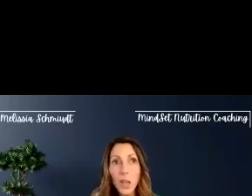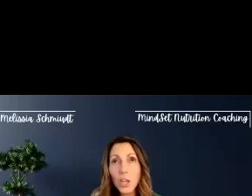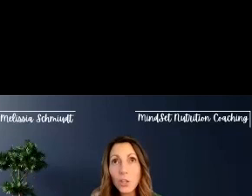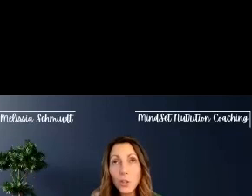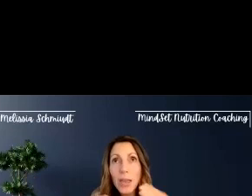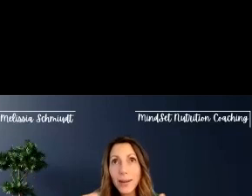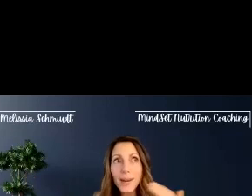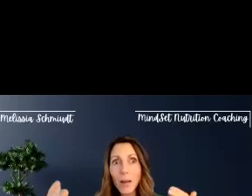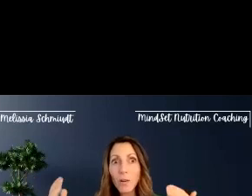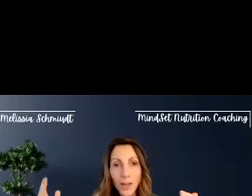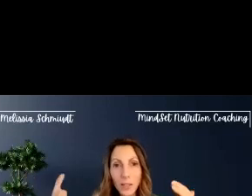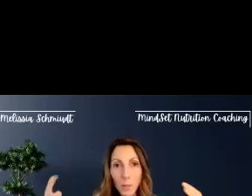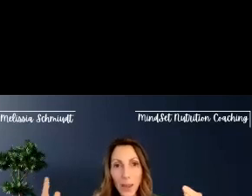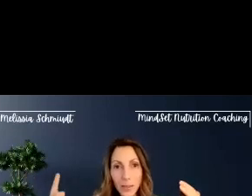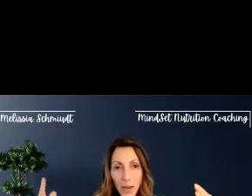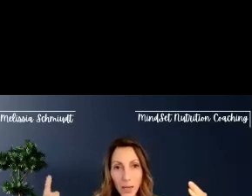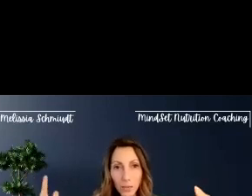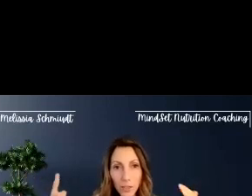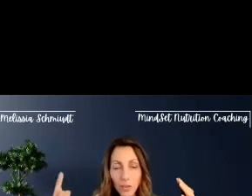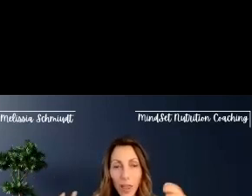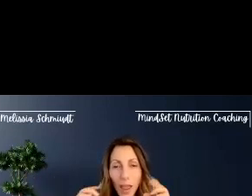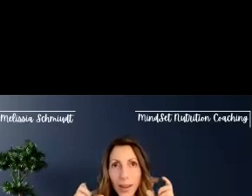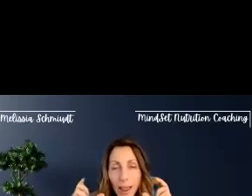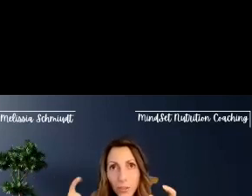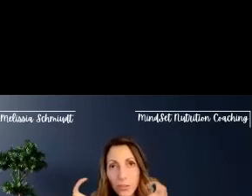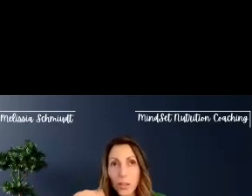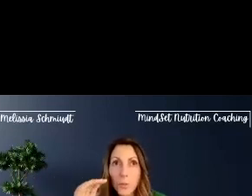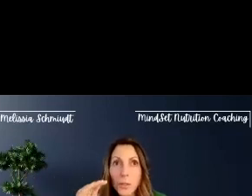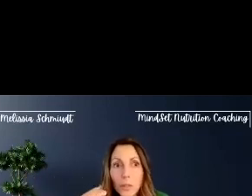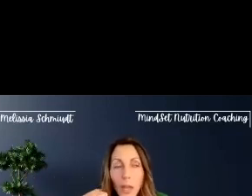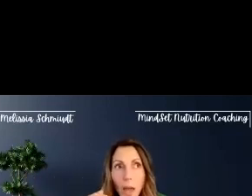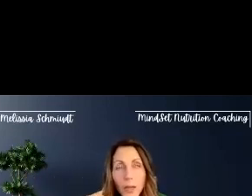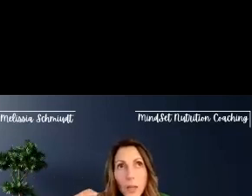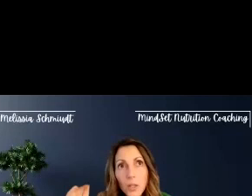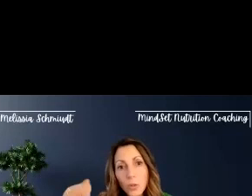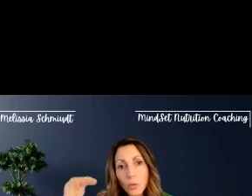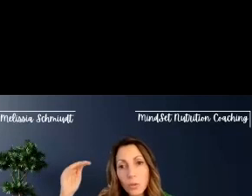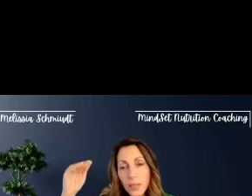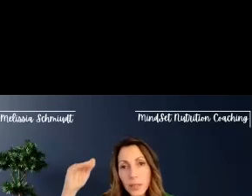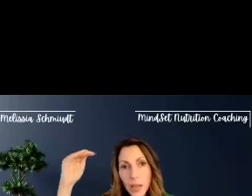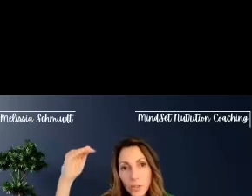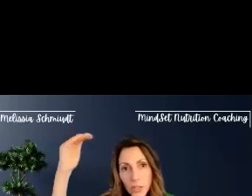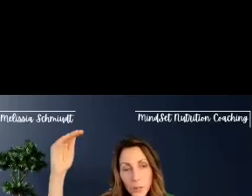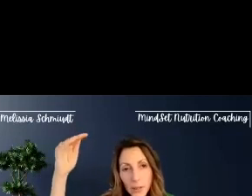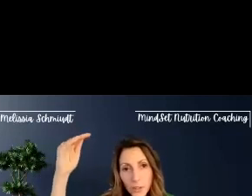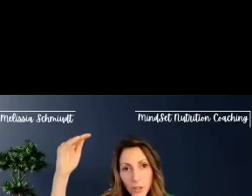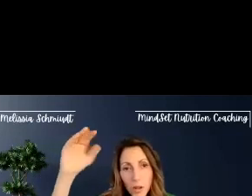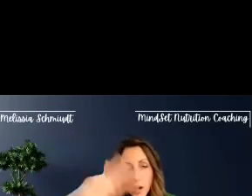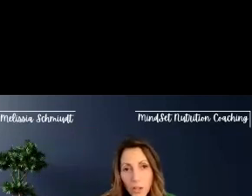You cannot out-exercise a bad diet. And exercise, when we look at total daily energy expenditure,